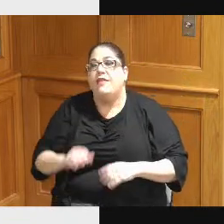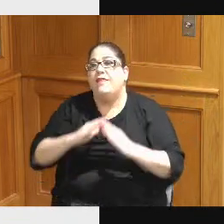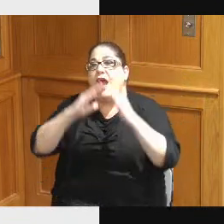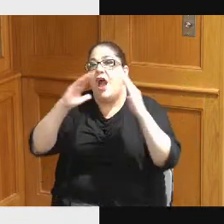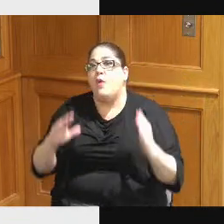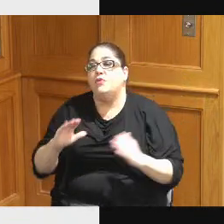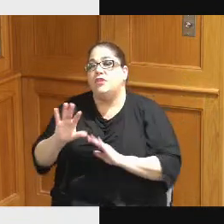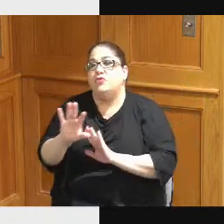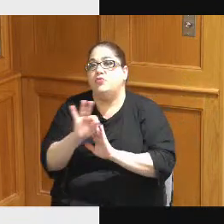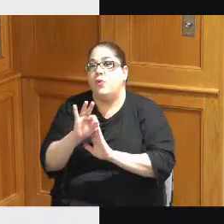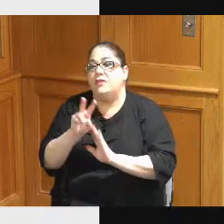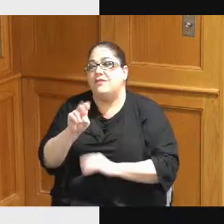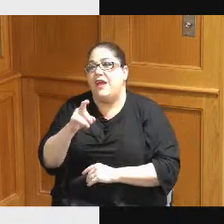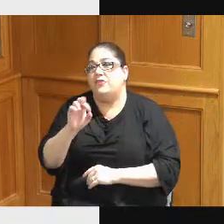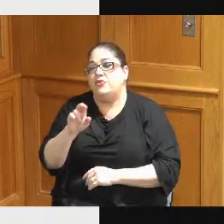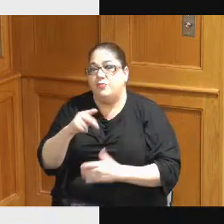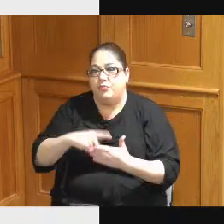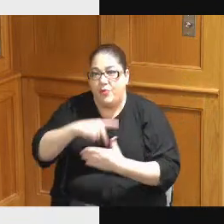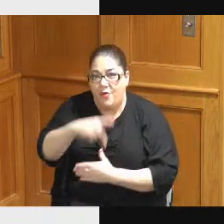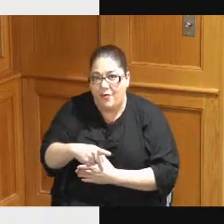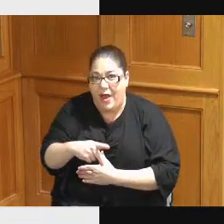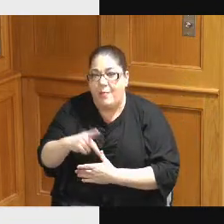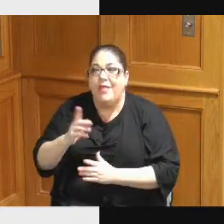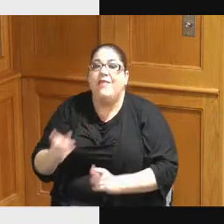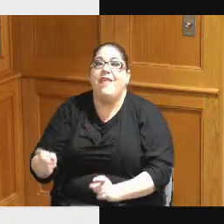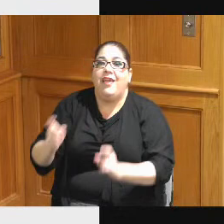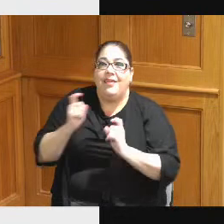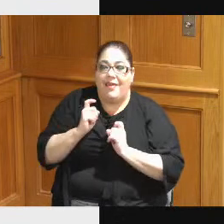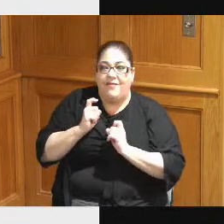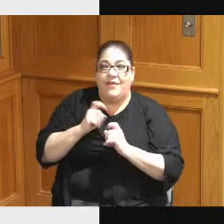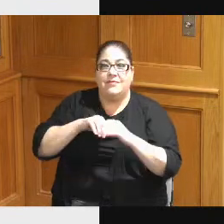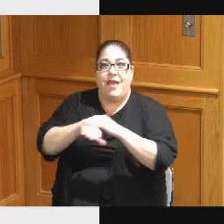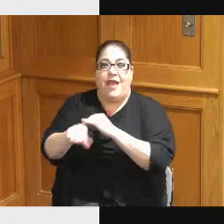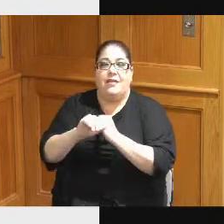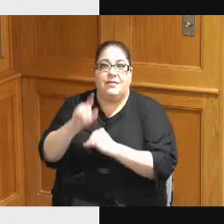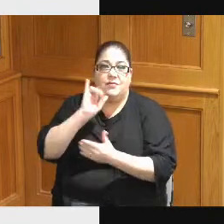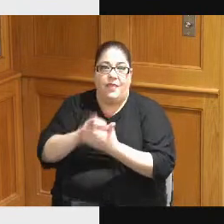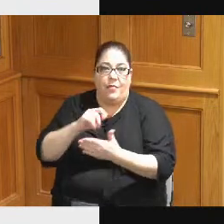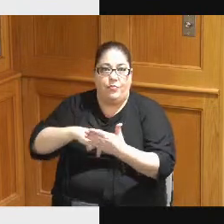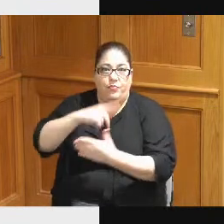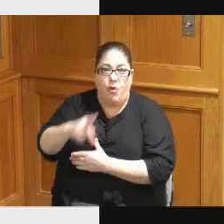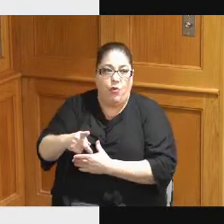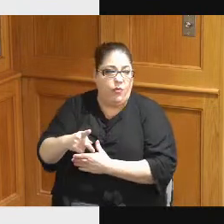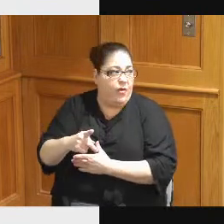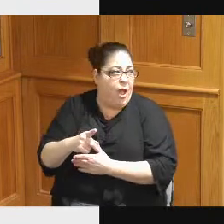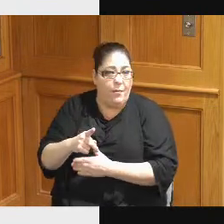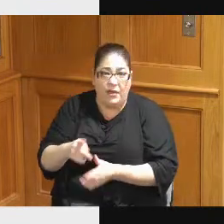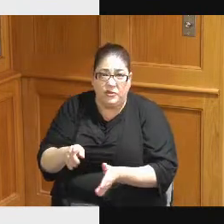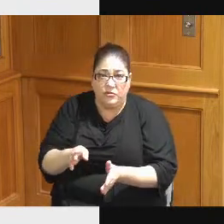they give us access to the housing Choice voucher program at a rate that most communities can only